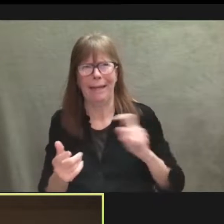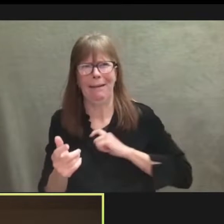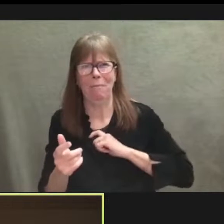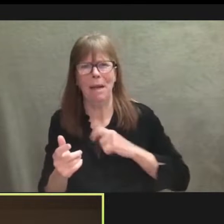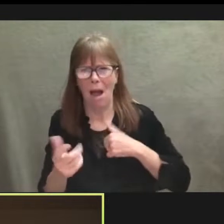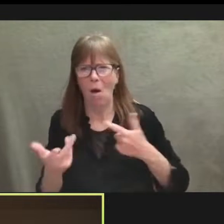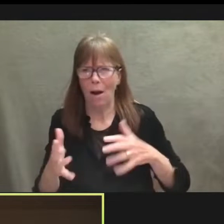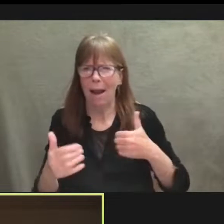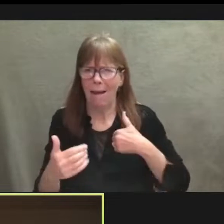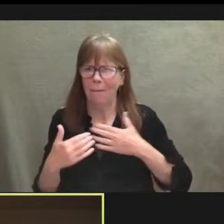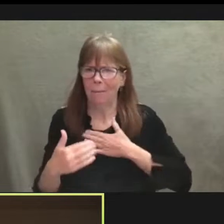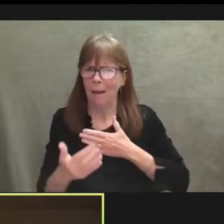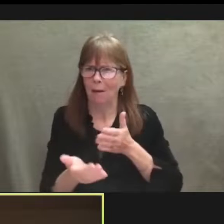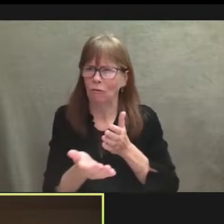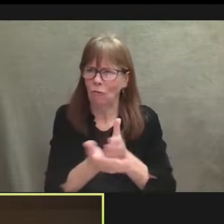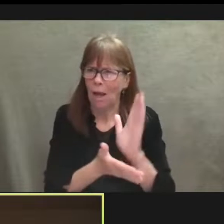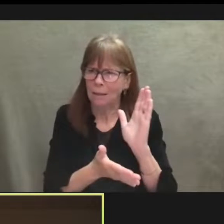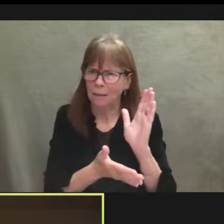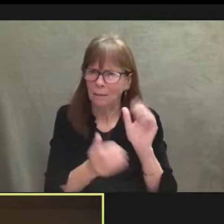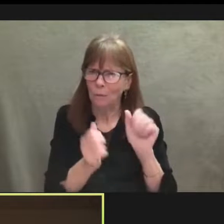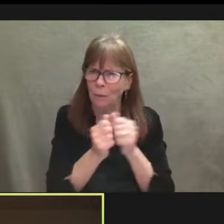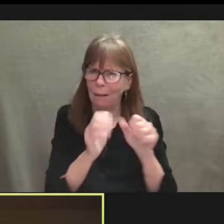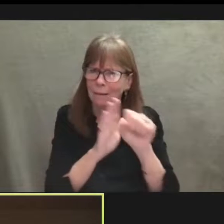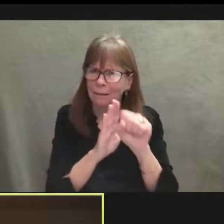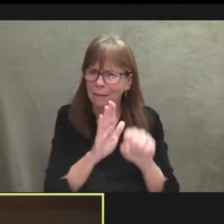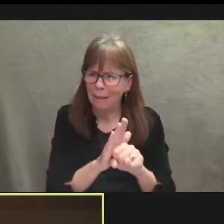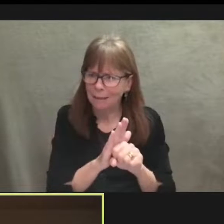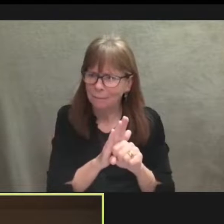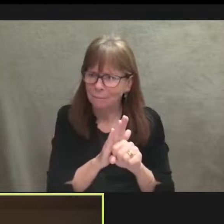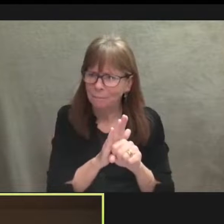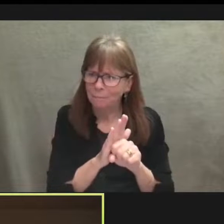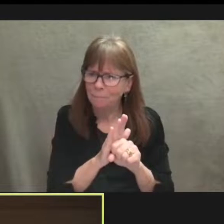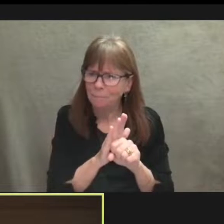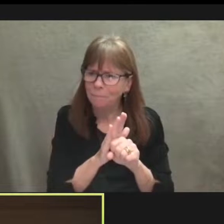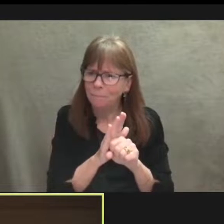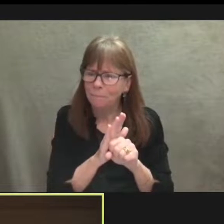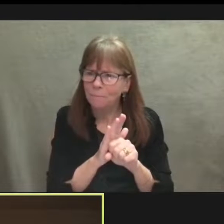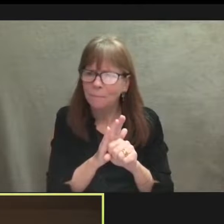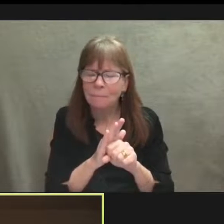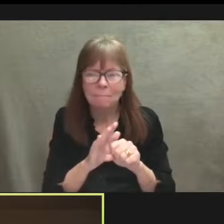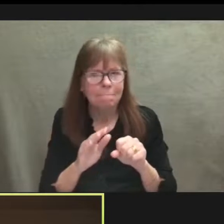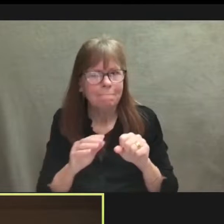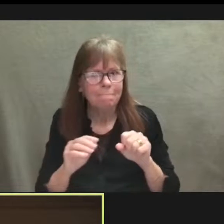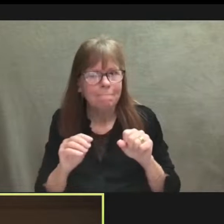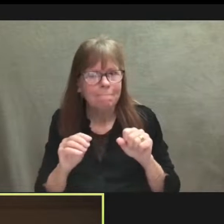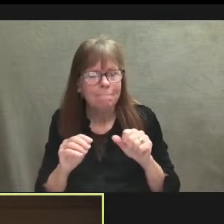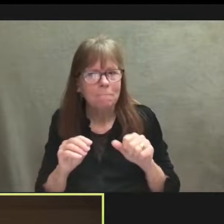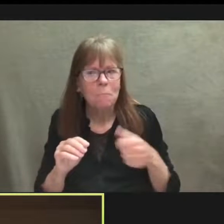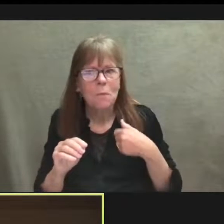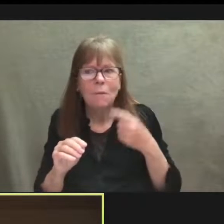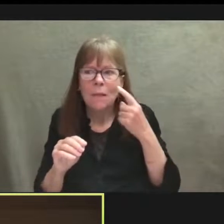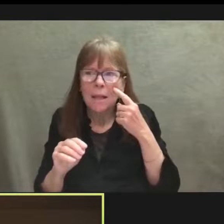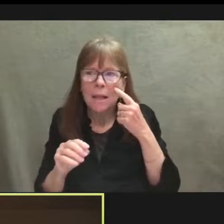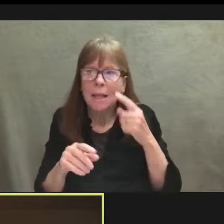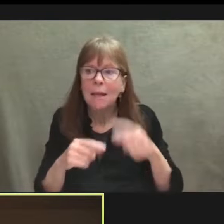and that as many marginalized communities. Marginalized communities have known, is that